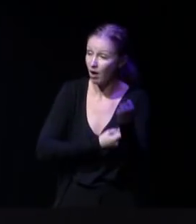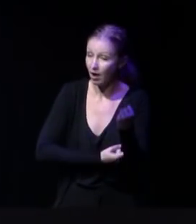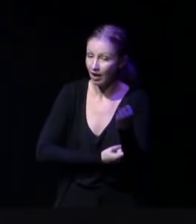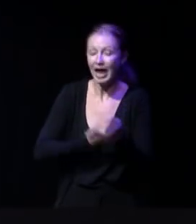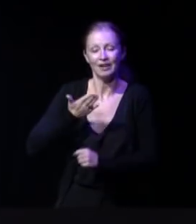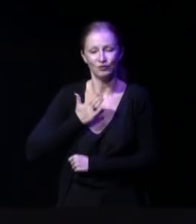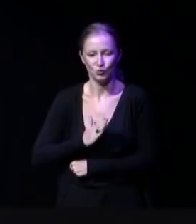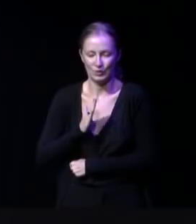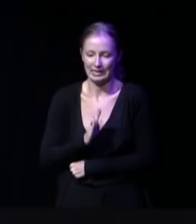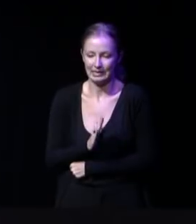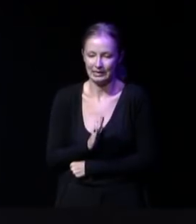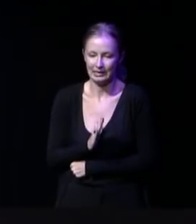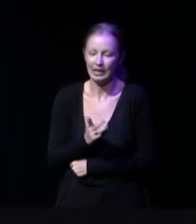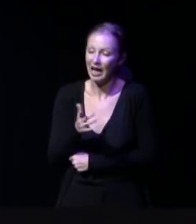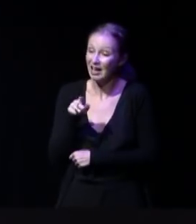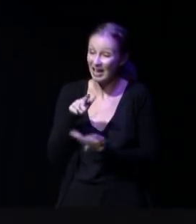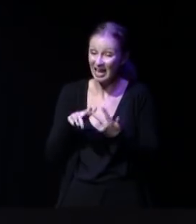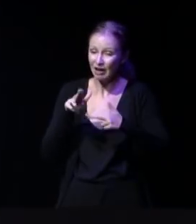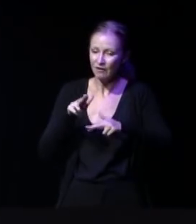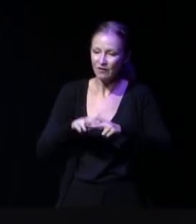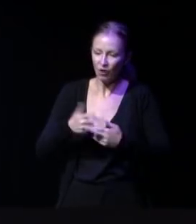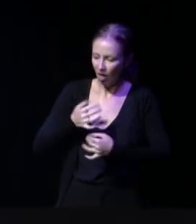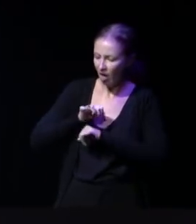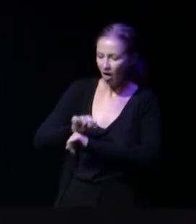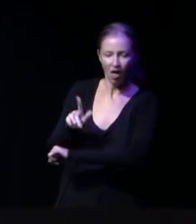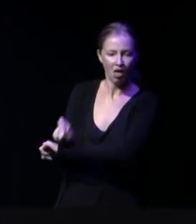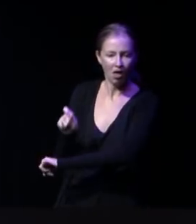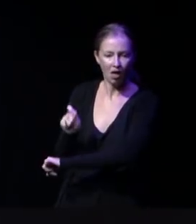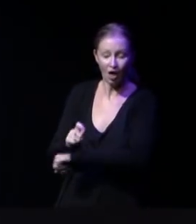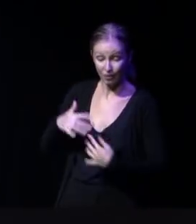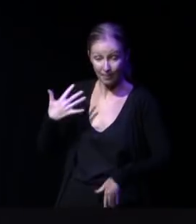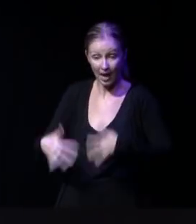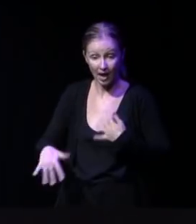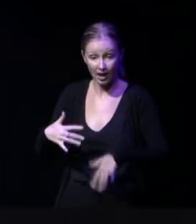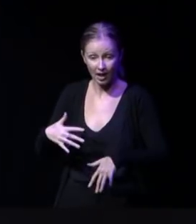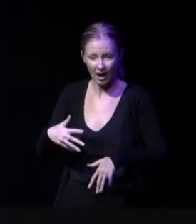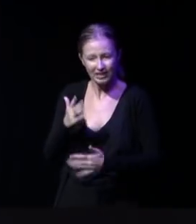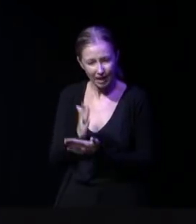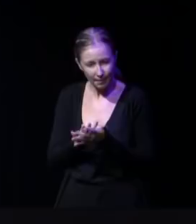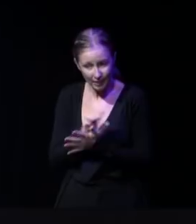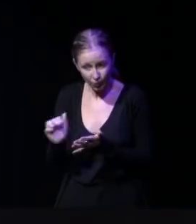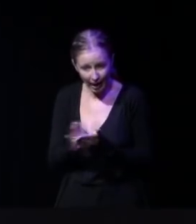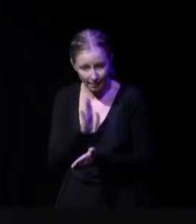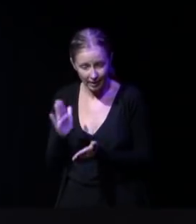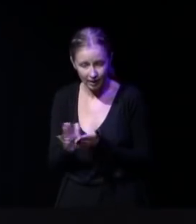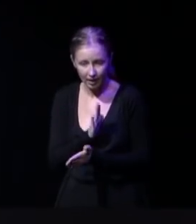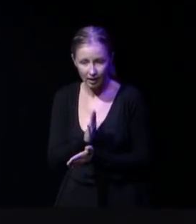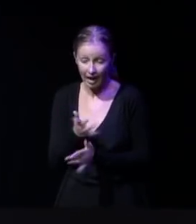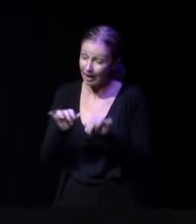if you are enewered to the pain that you're causing, are you happy? Is this system working for you?